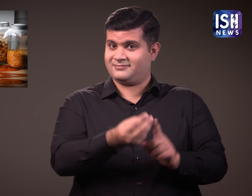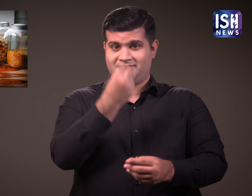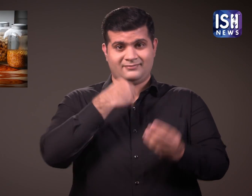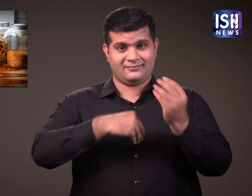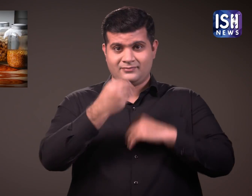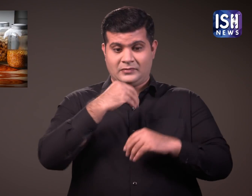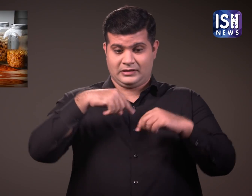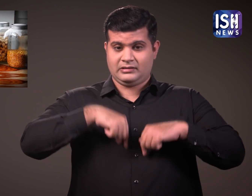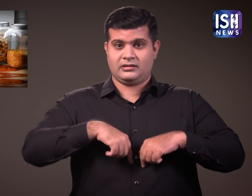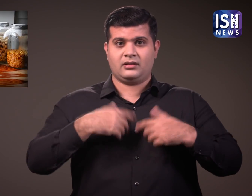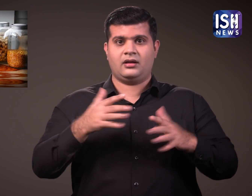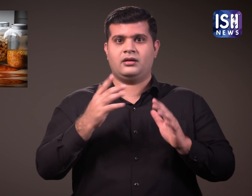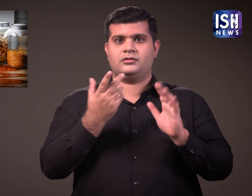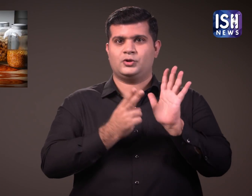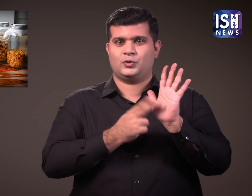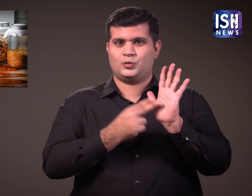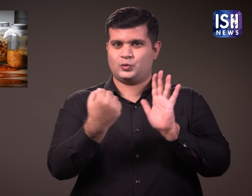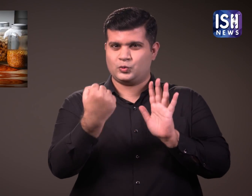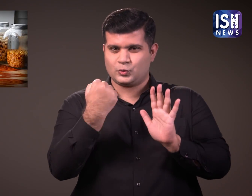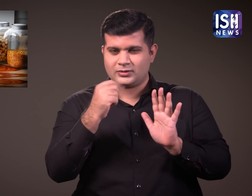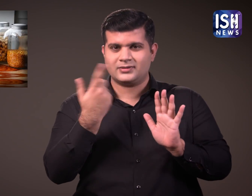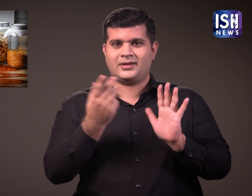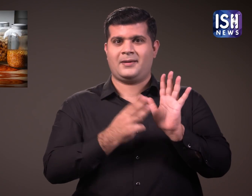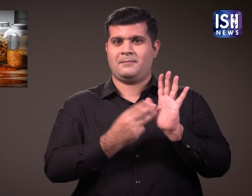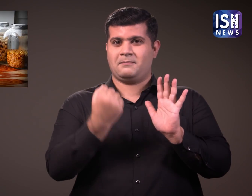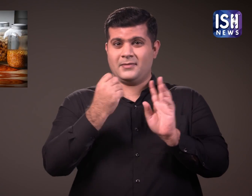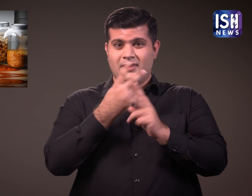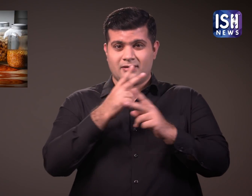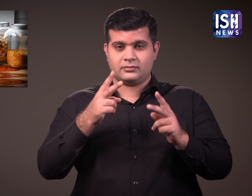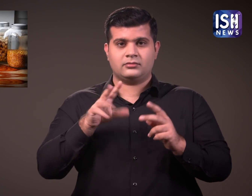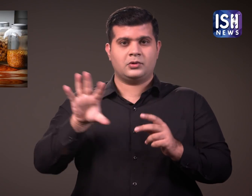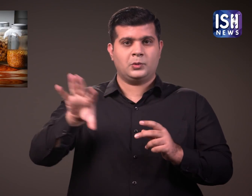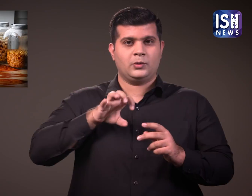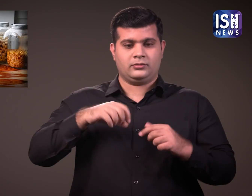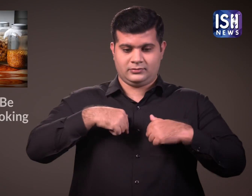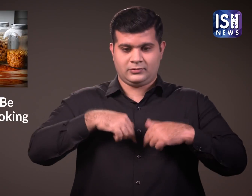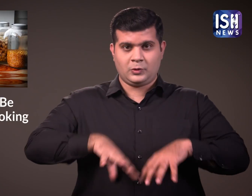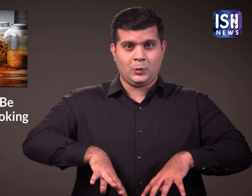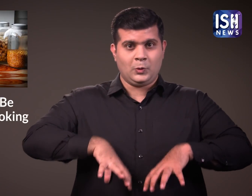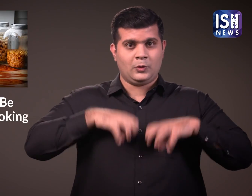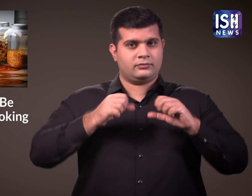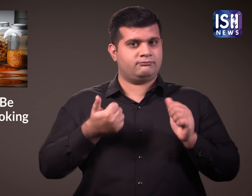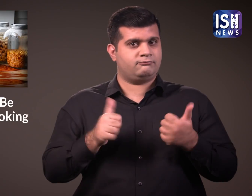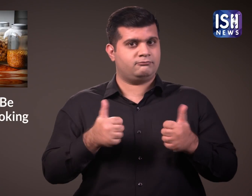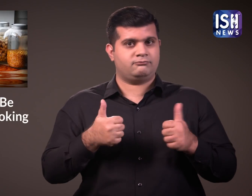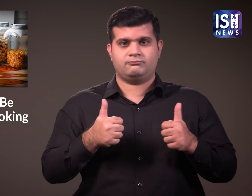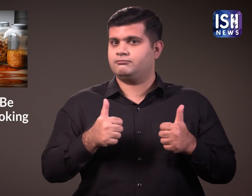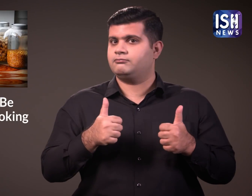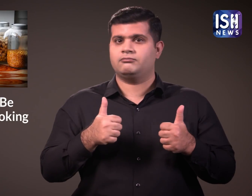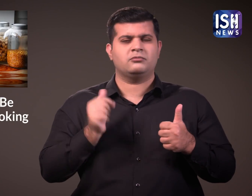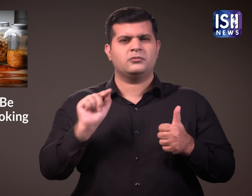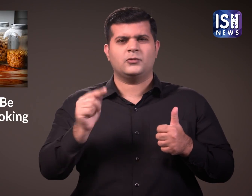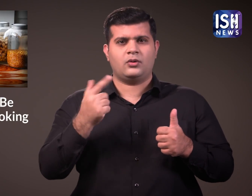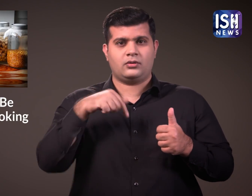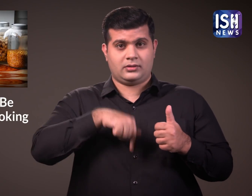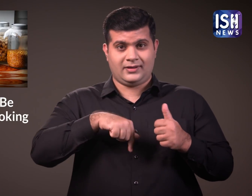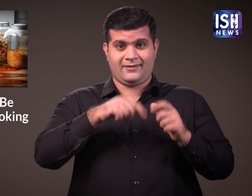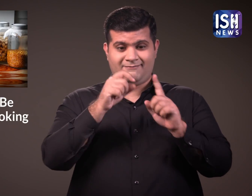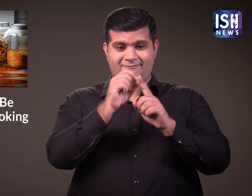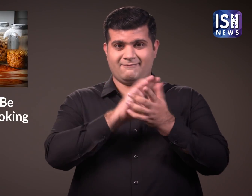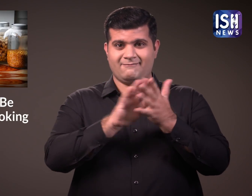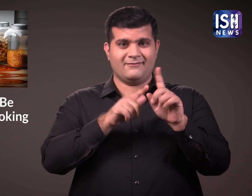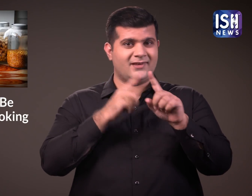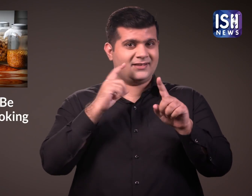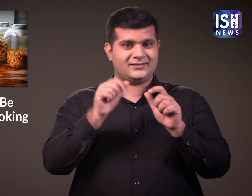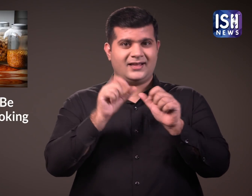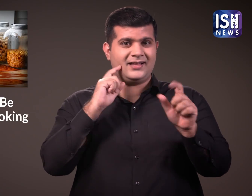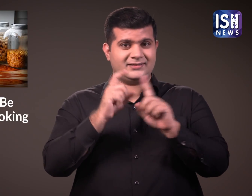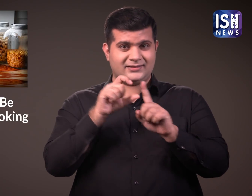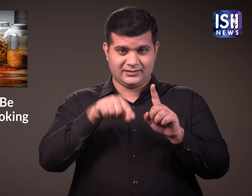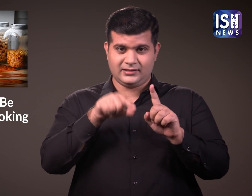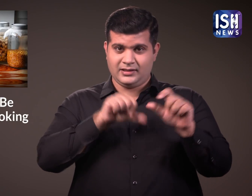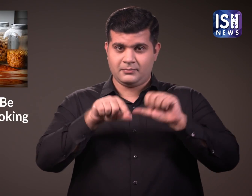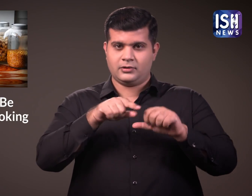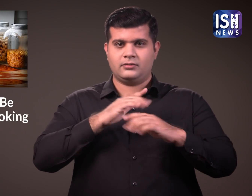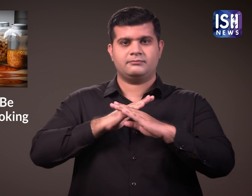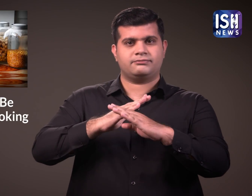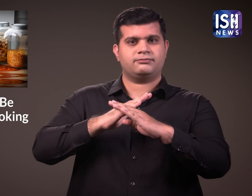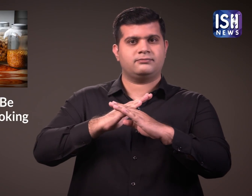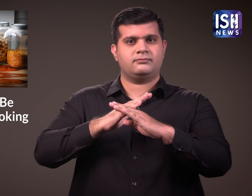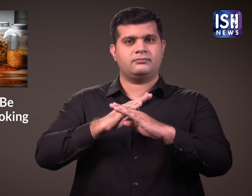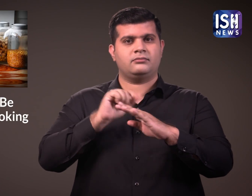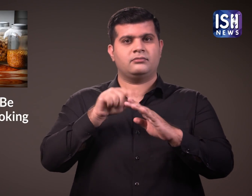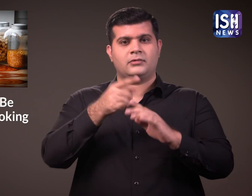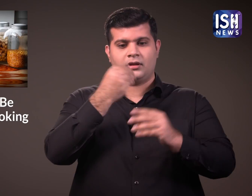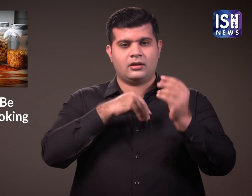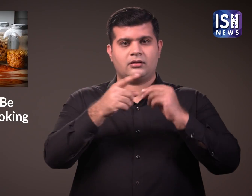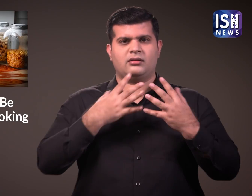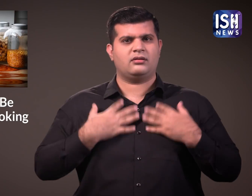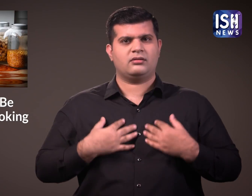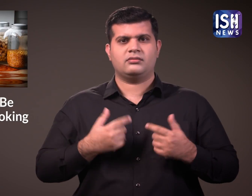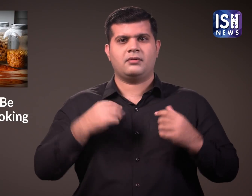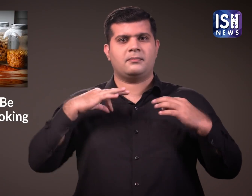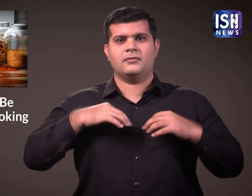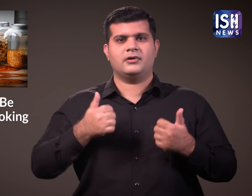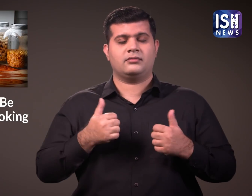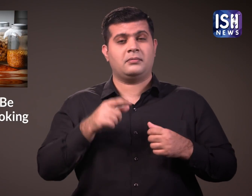This acid prevents the body ’s ability to absorb minerals and nutrients which is not beneficial to our health.